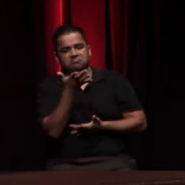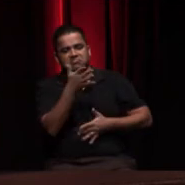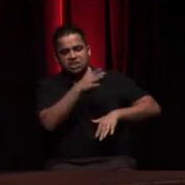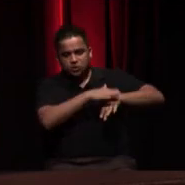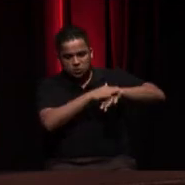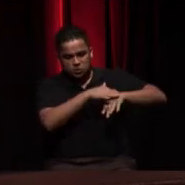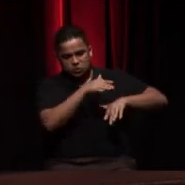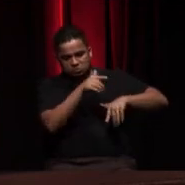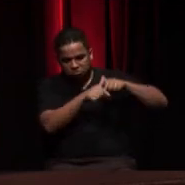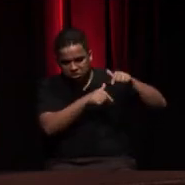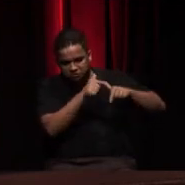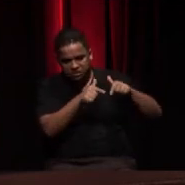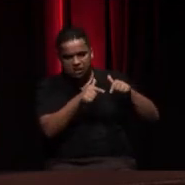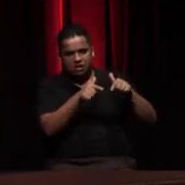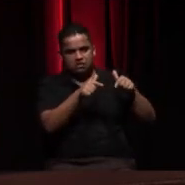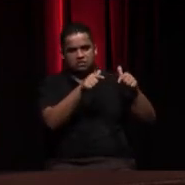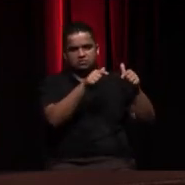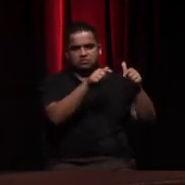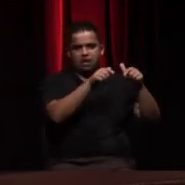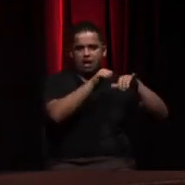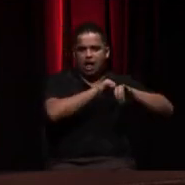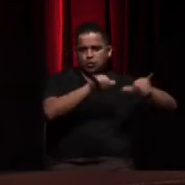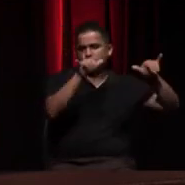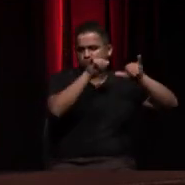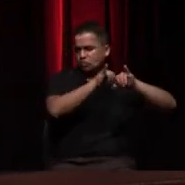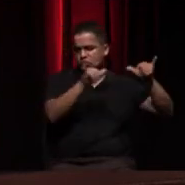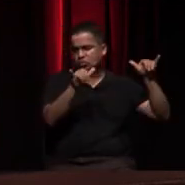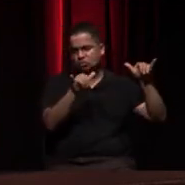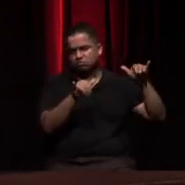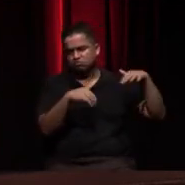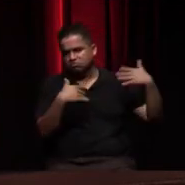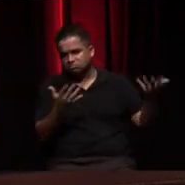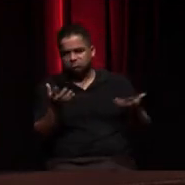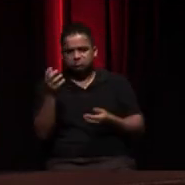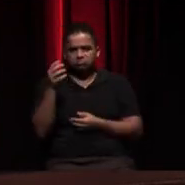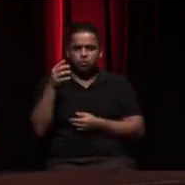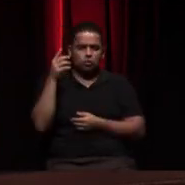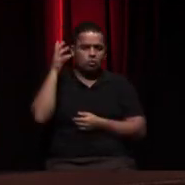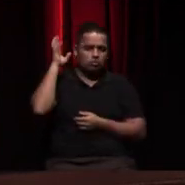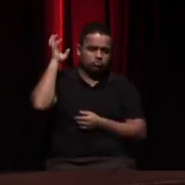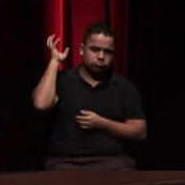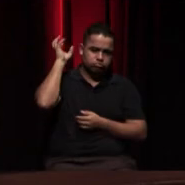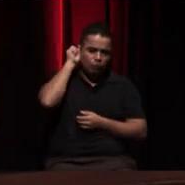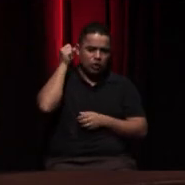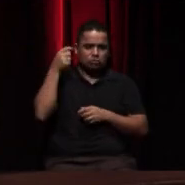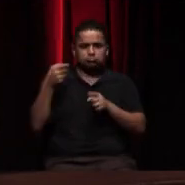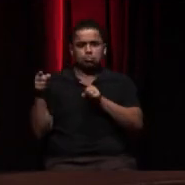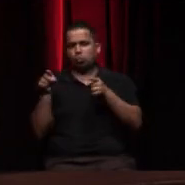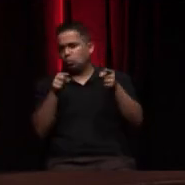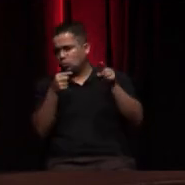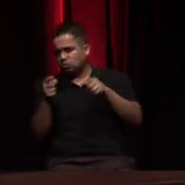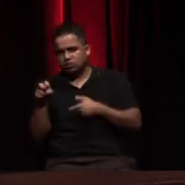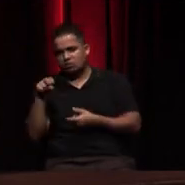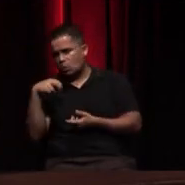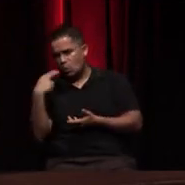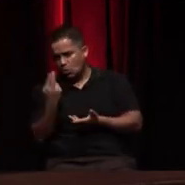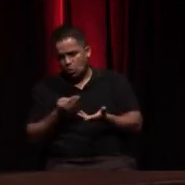by infomercials, be it when they listen to music, read the news, either on